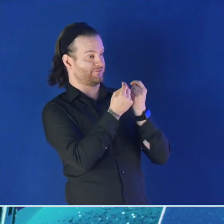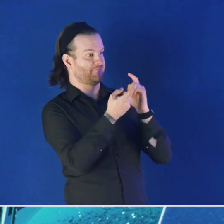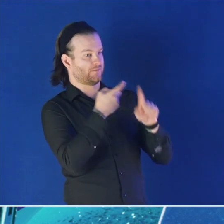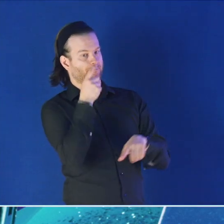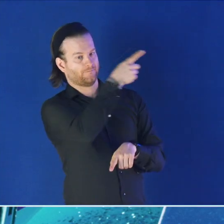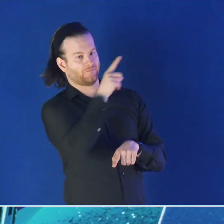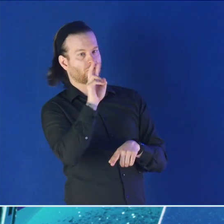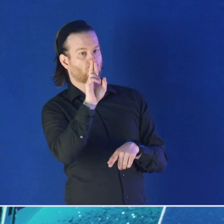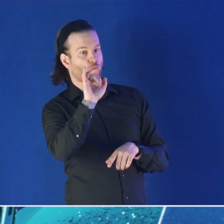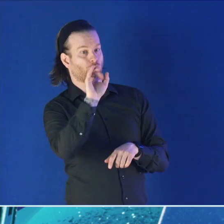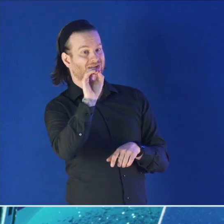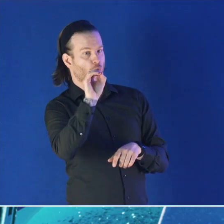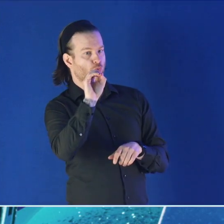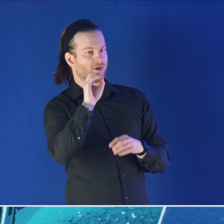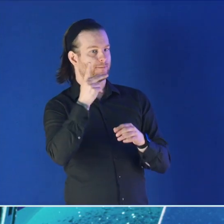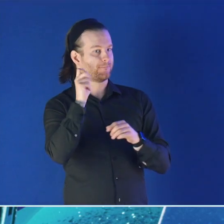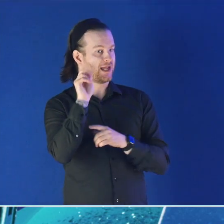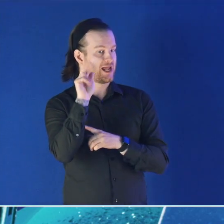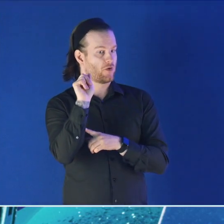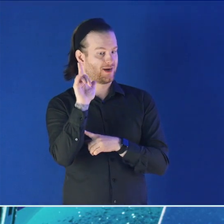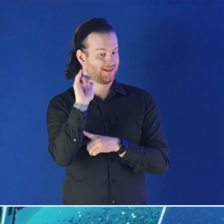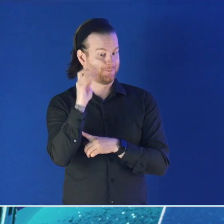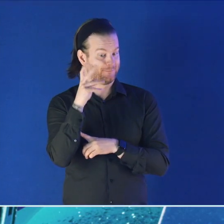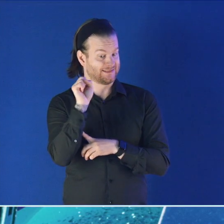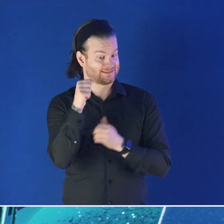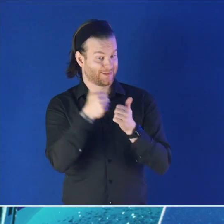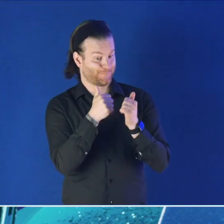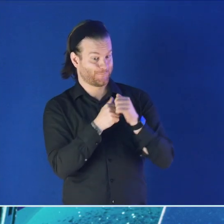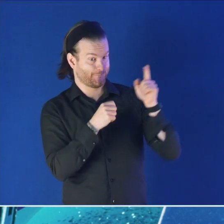and I was exposed to adaptive sport then.